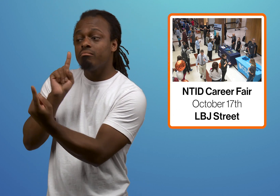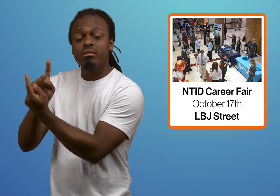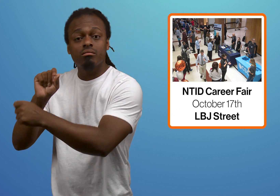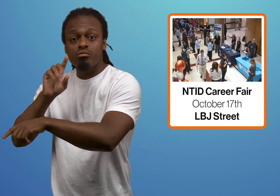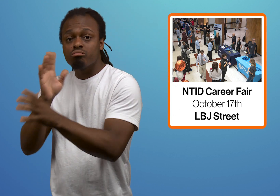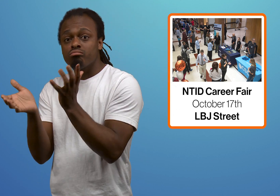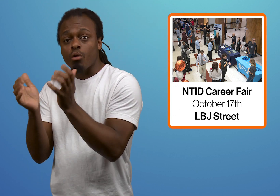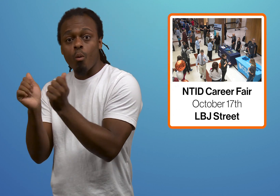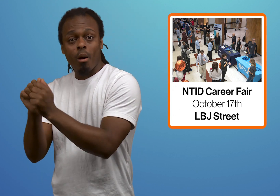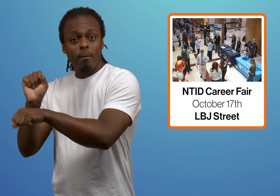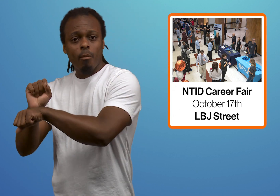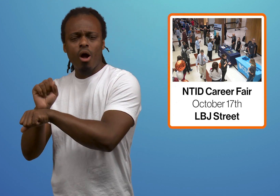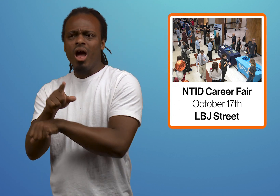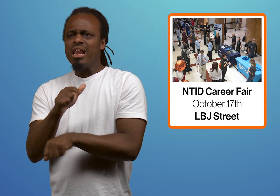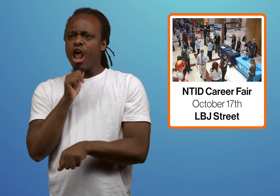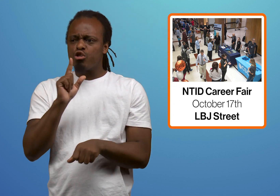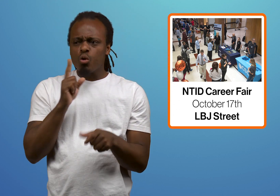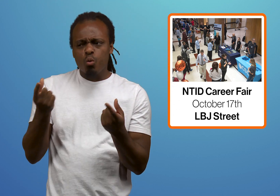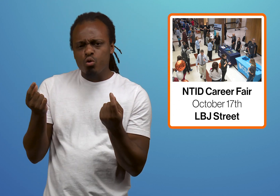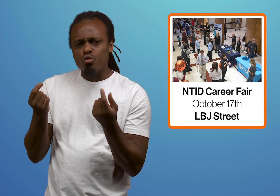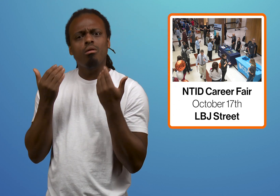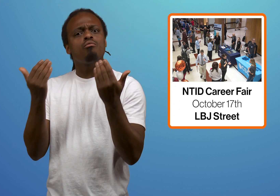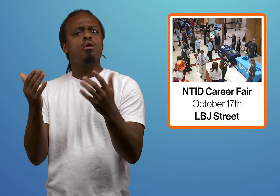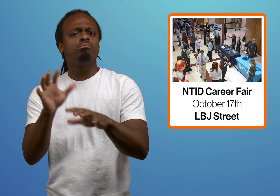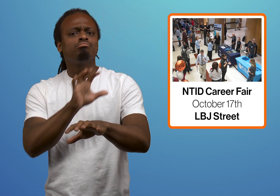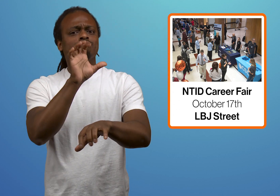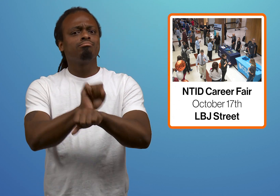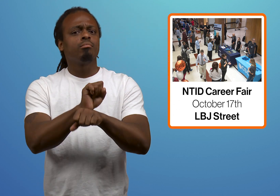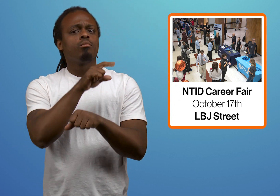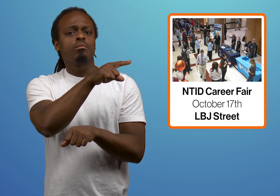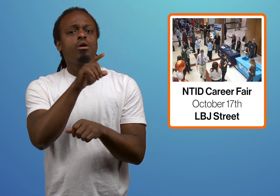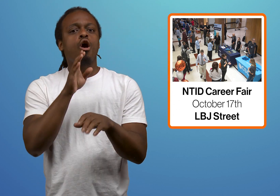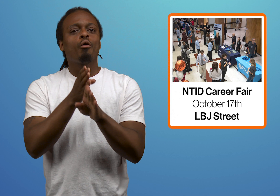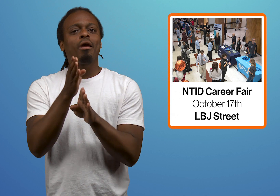If you plan to attend and talk to employers, don’t forget to schedule an appointment